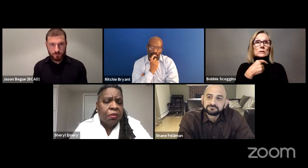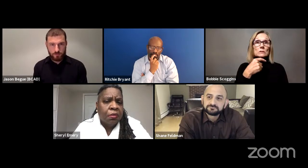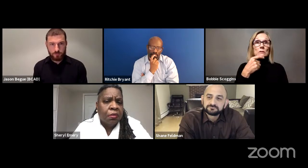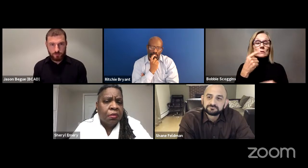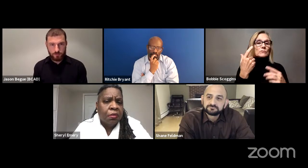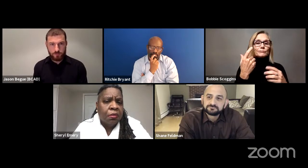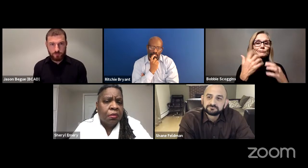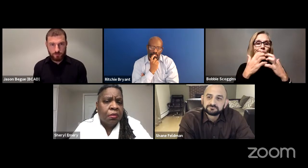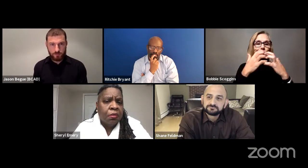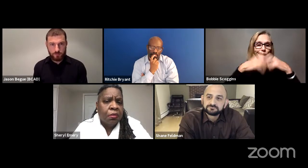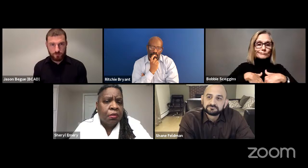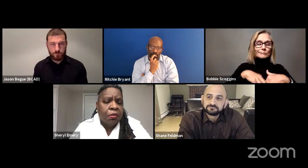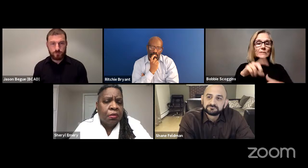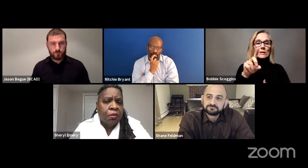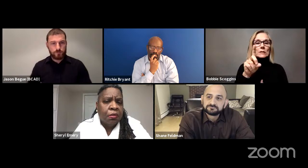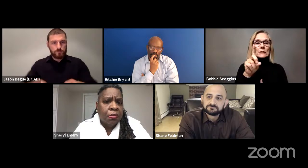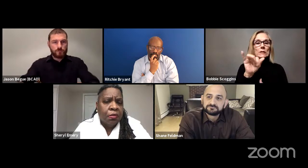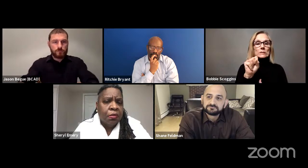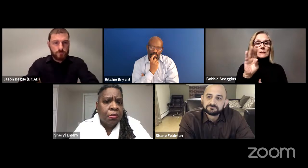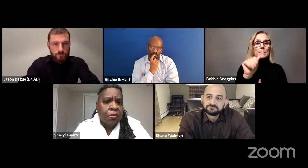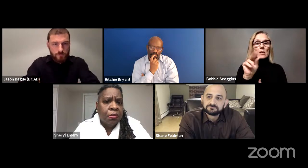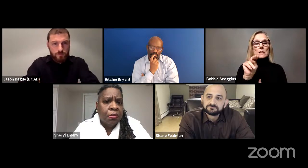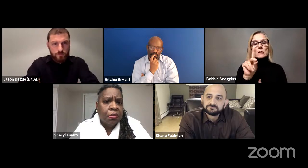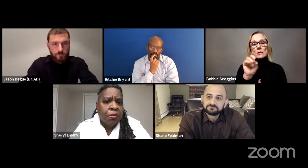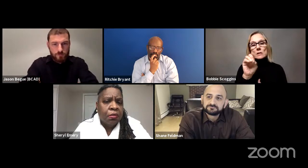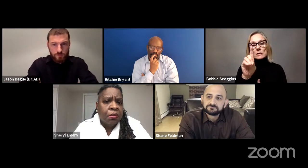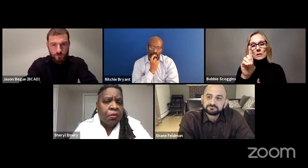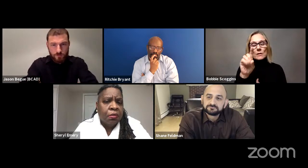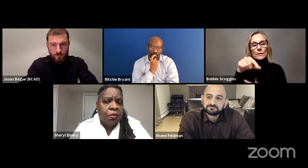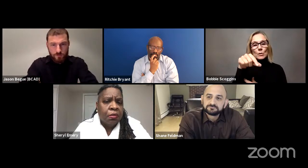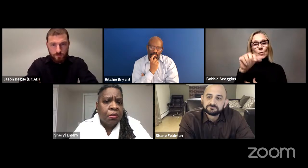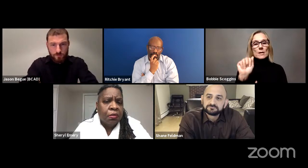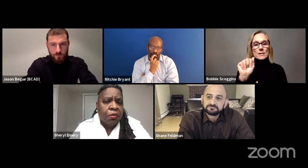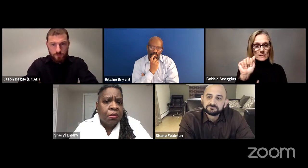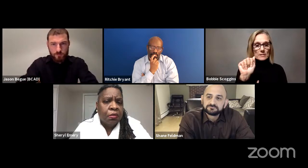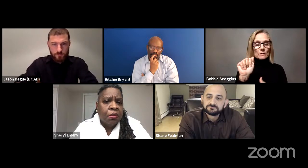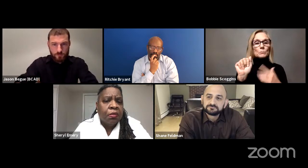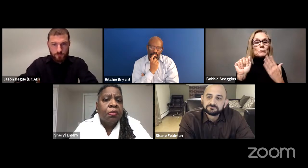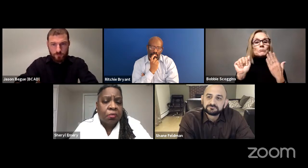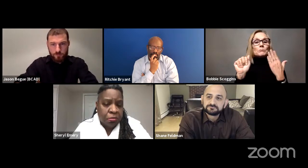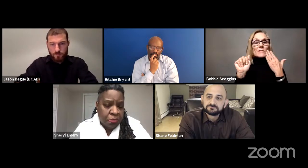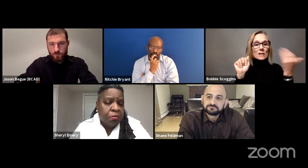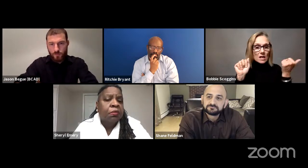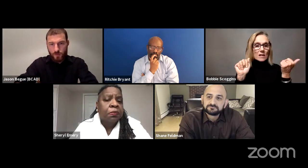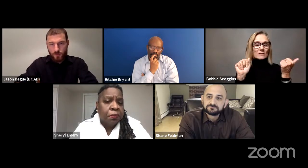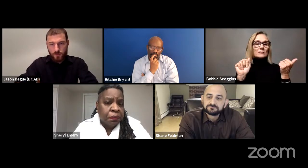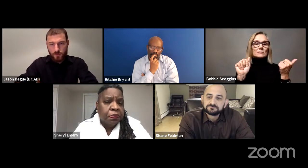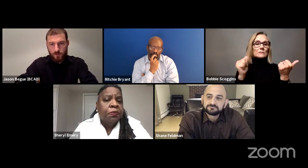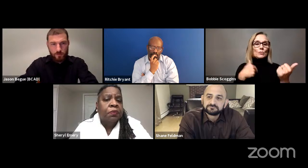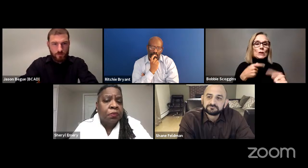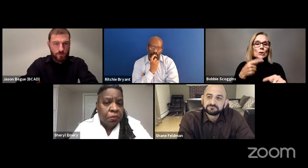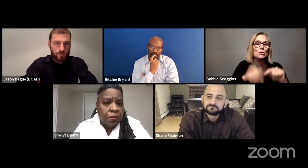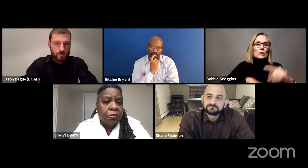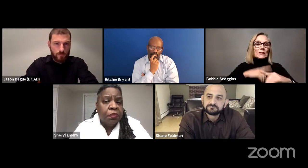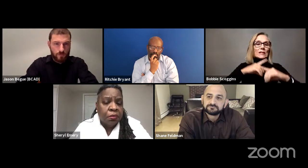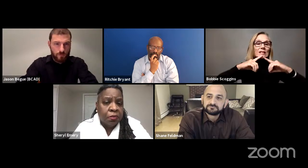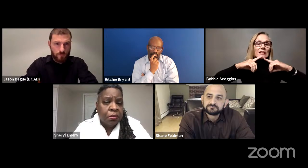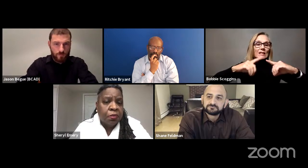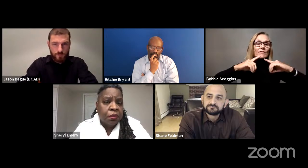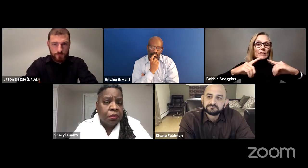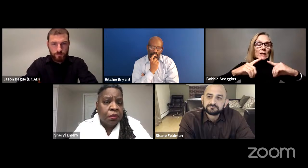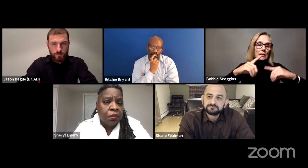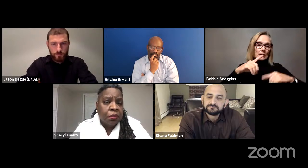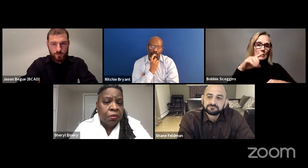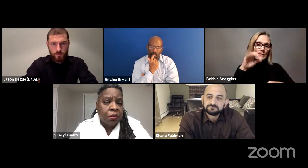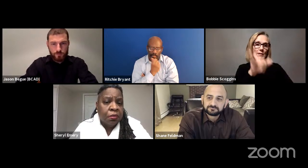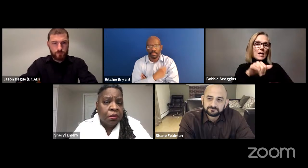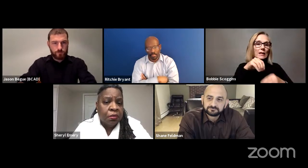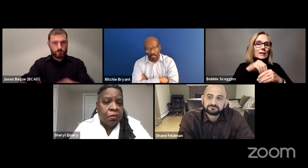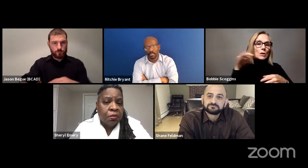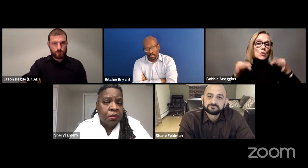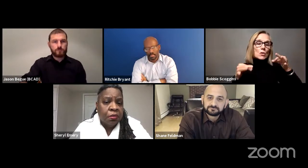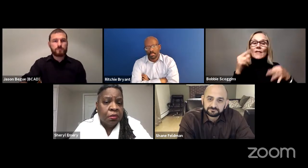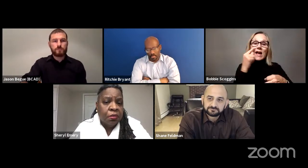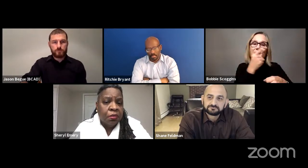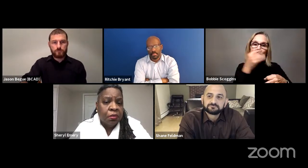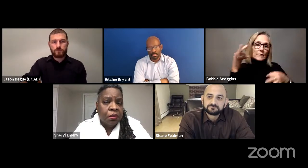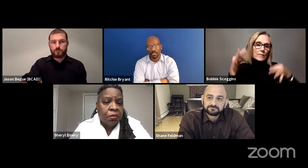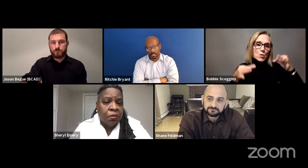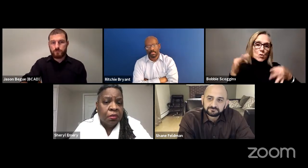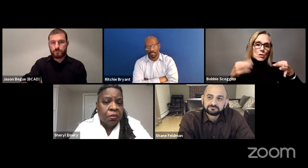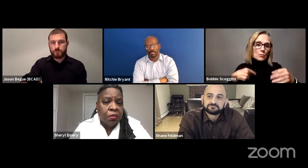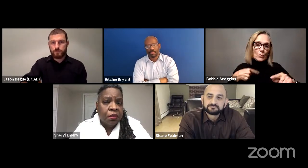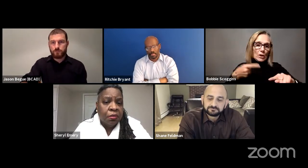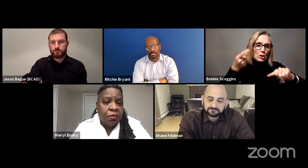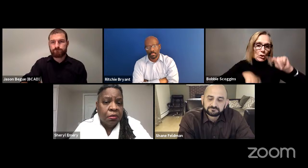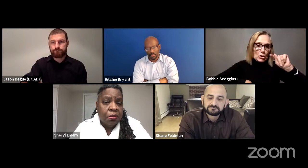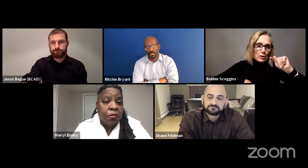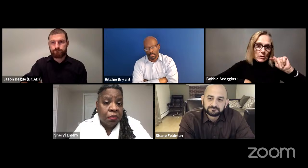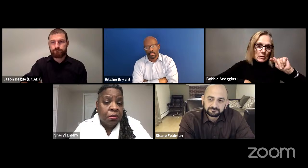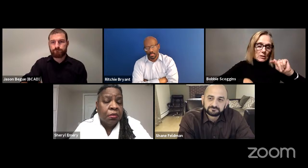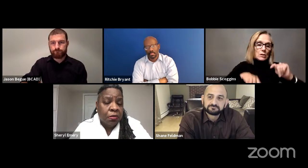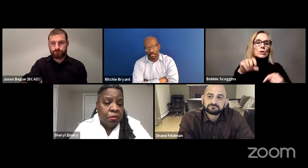of Kentucky, we disbanded what they had in place. We couldn't defend it. It was not defendable